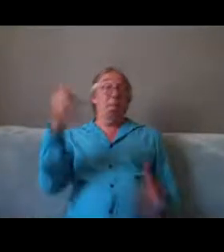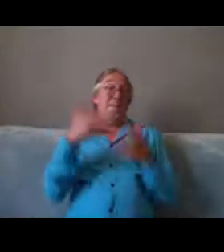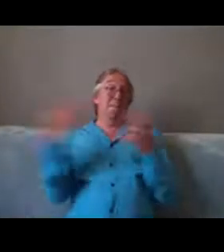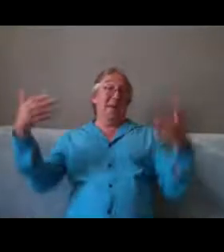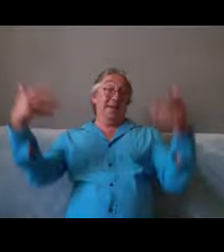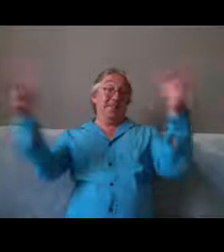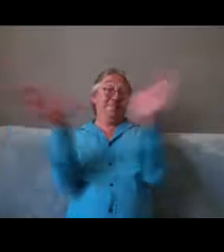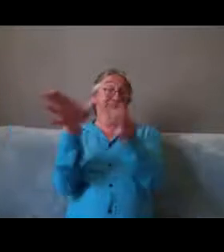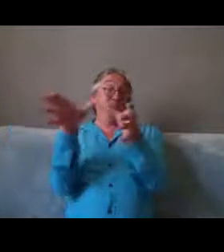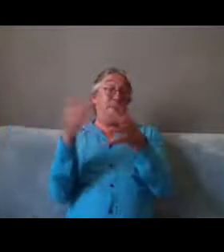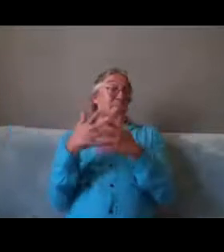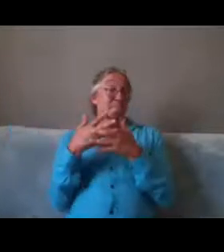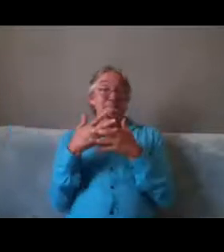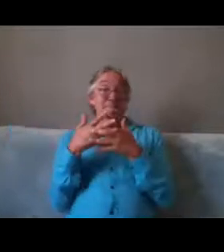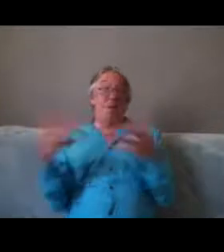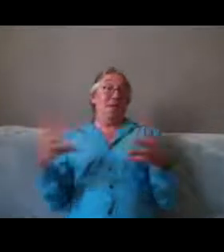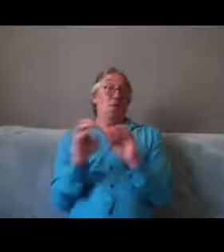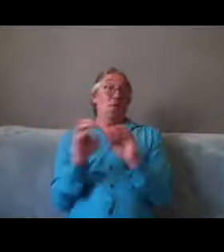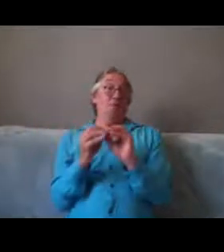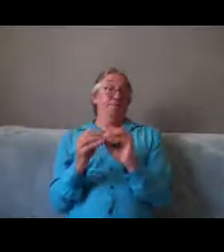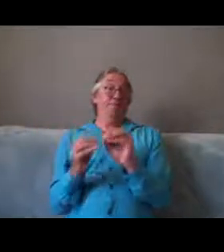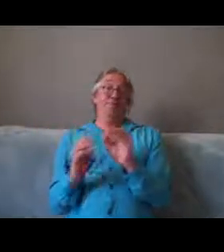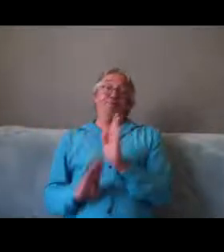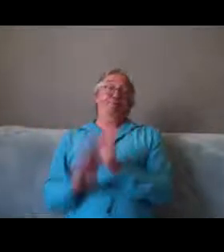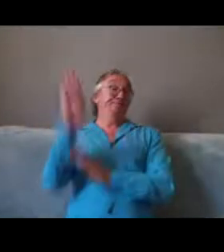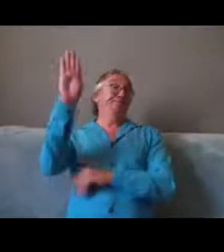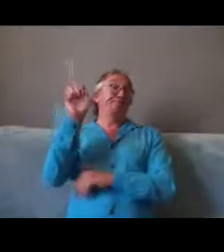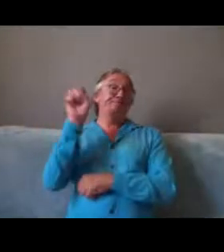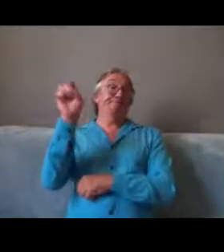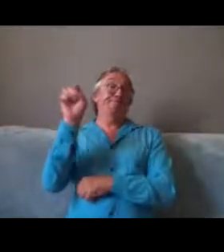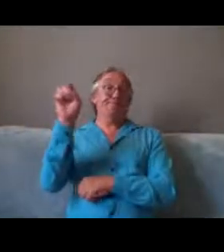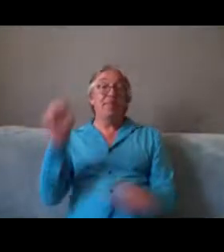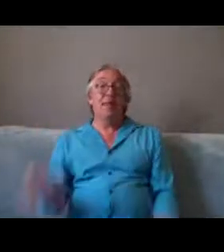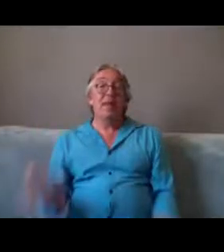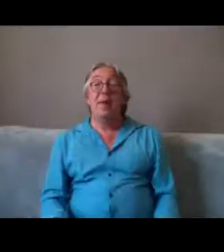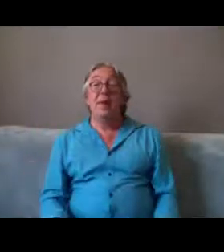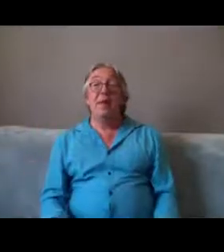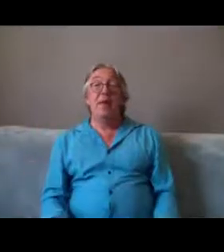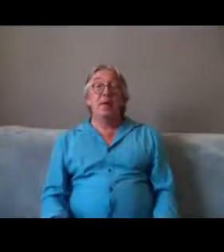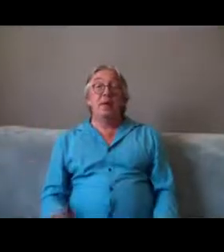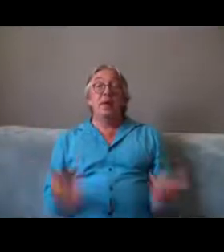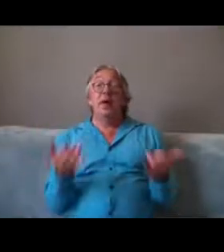Also organisations like EDF, representing people with disabilities,